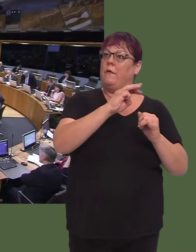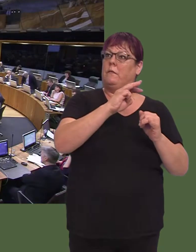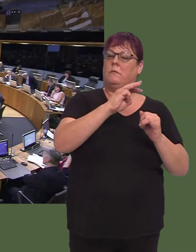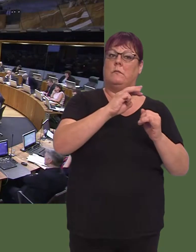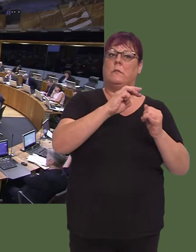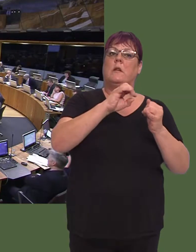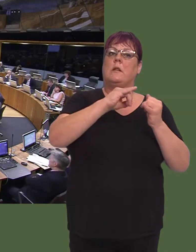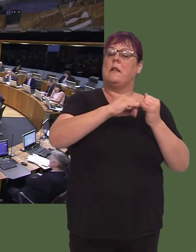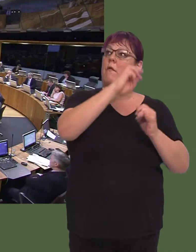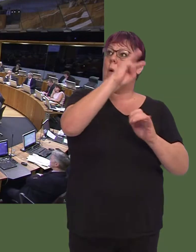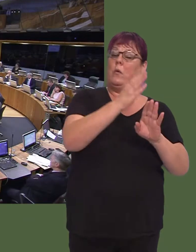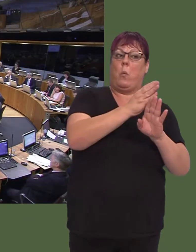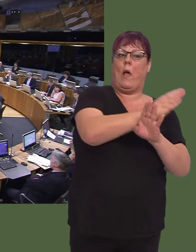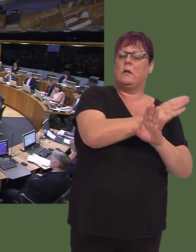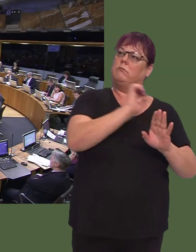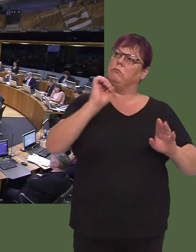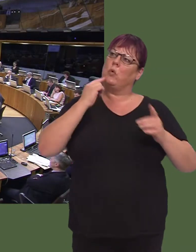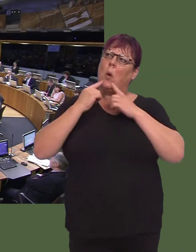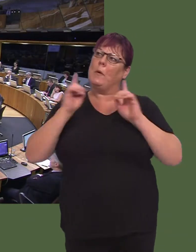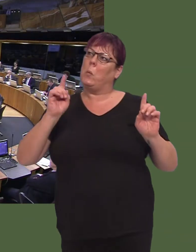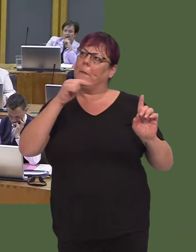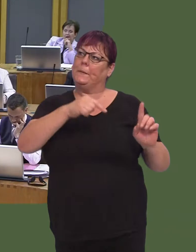OAQ52751 Carwyn Jones AM: Welsh Government regeneration